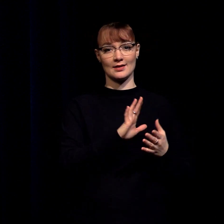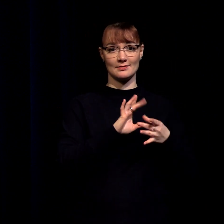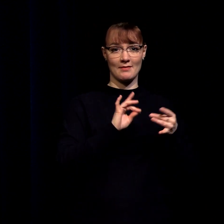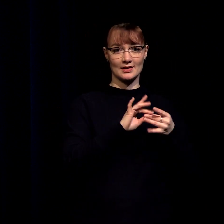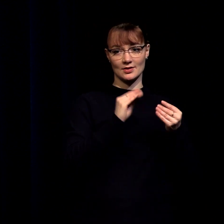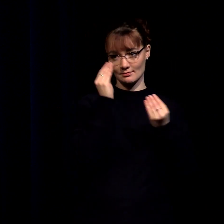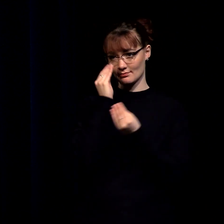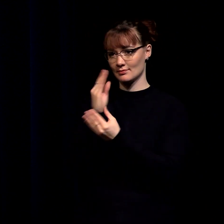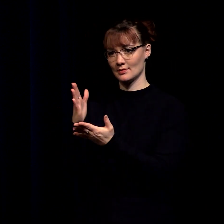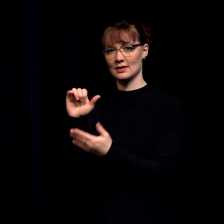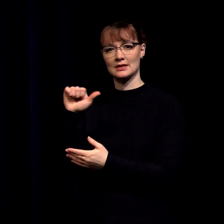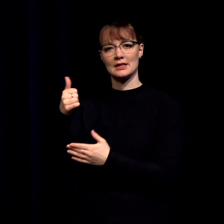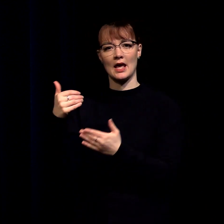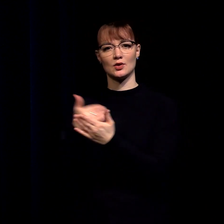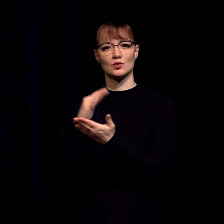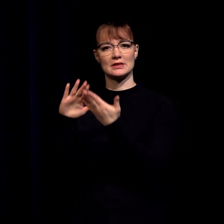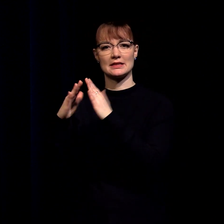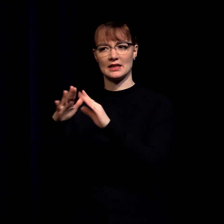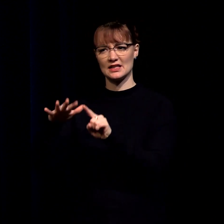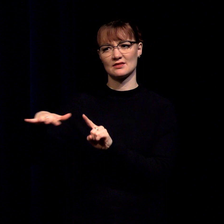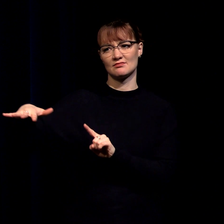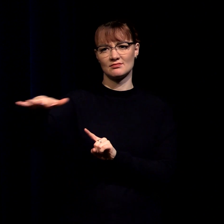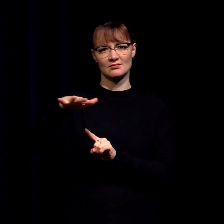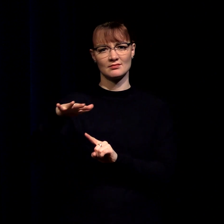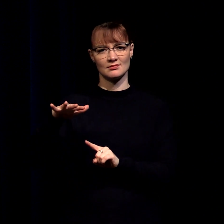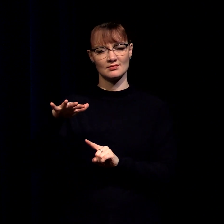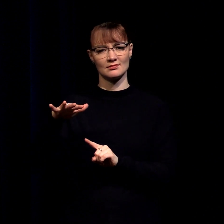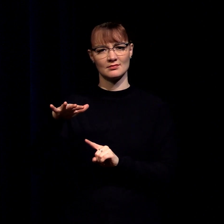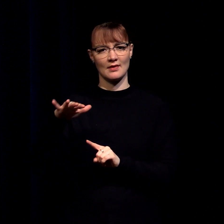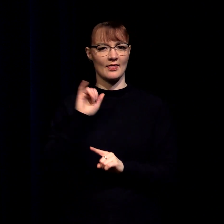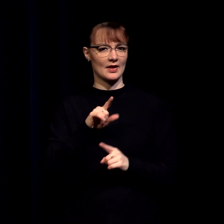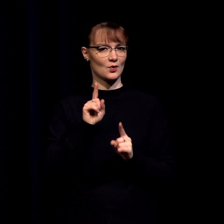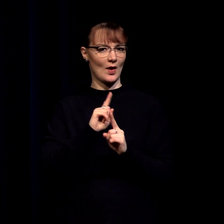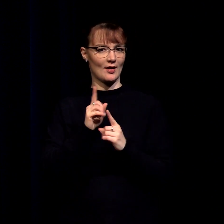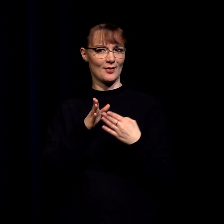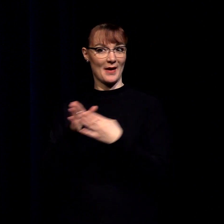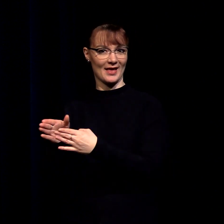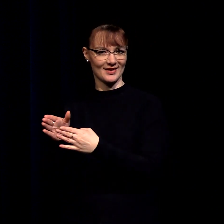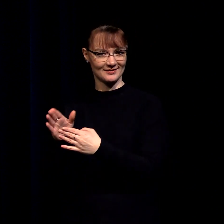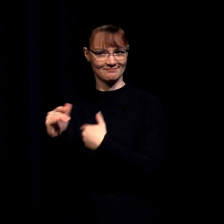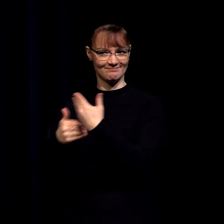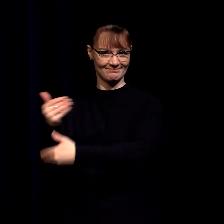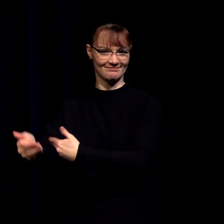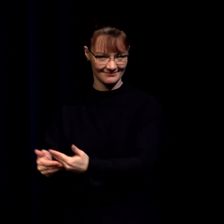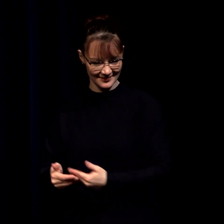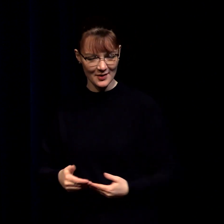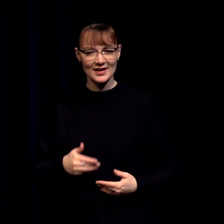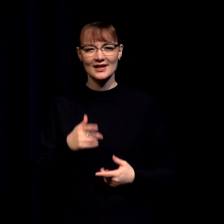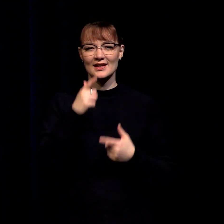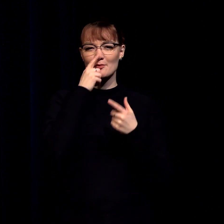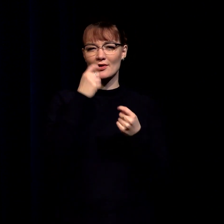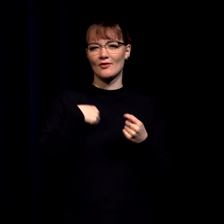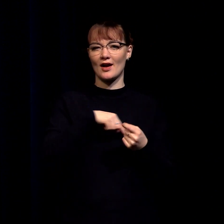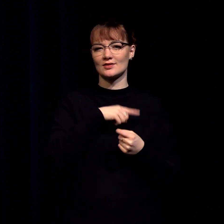in Gentile territory. It's where the boat is headed. In church family, it's important for us to understand that we're headed in